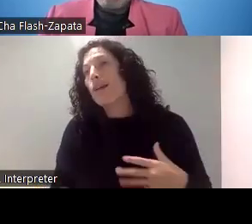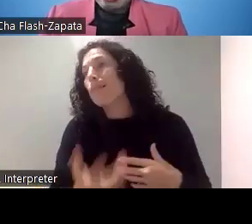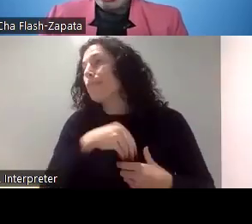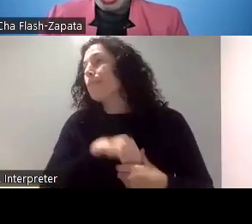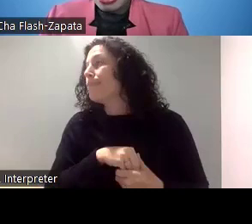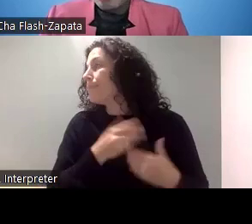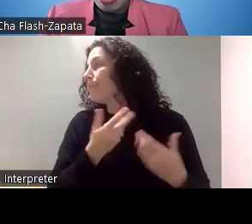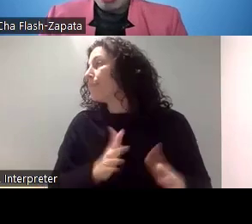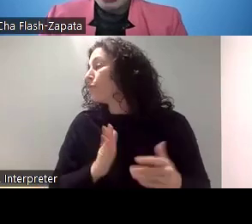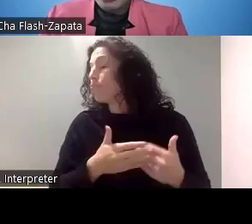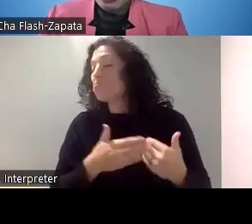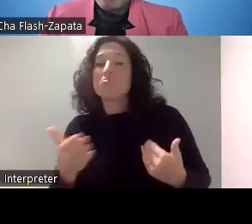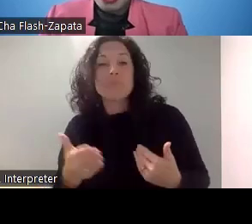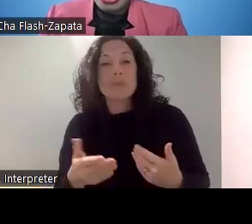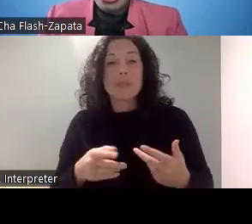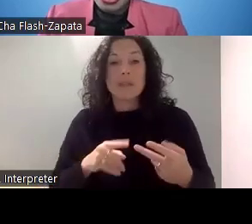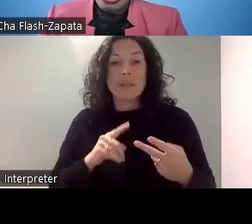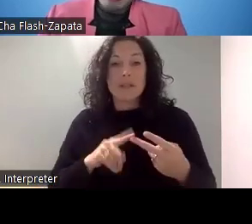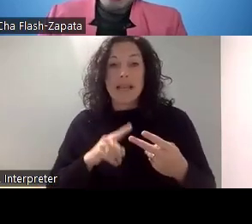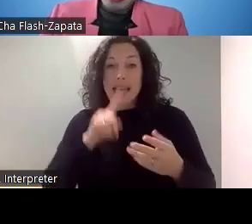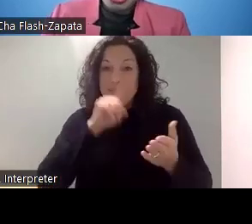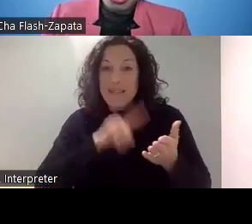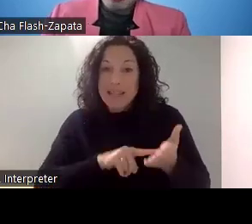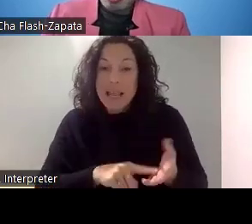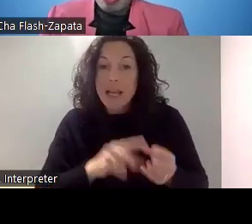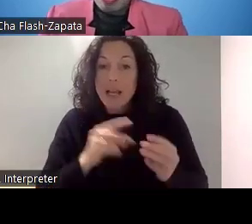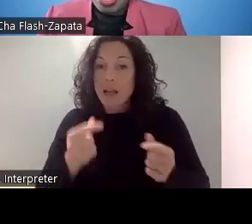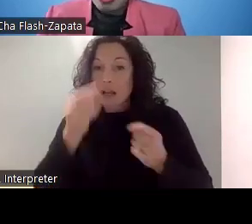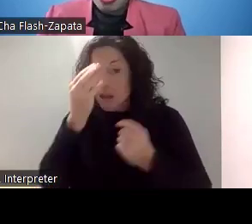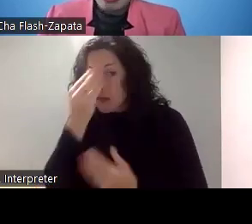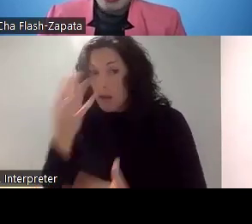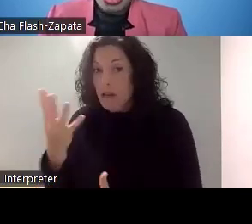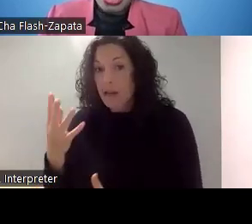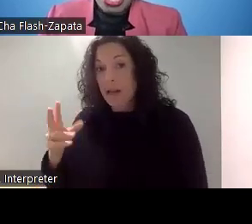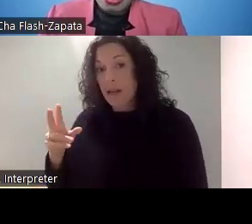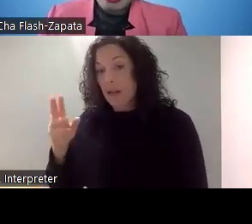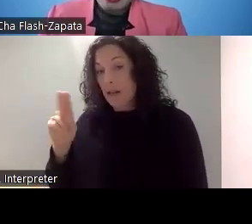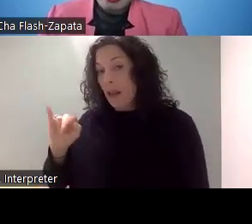Investigate and promptly notify and report the information to NIH?